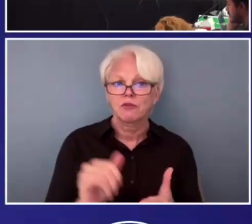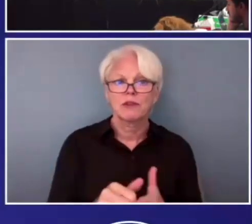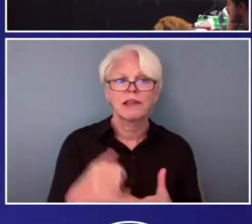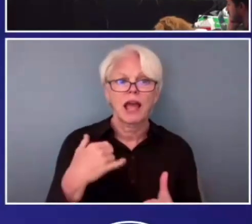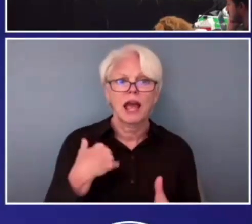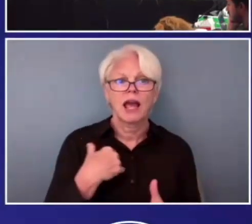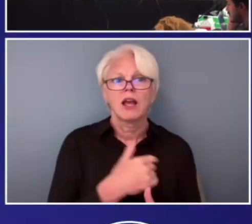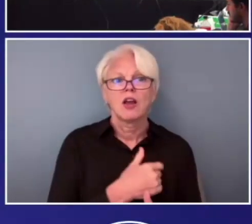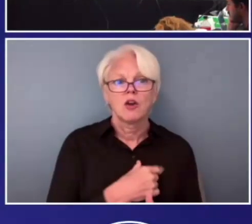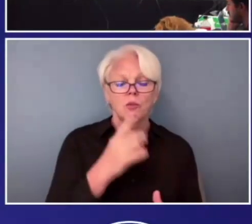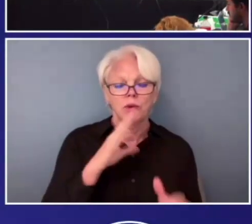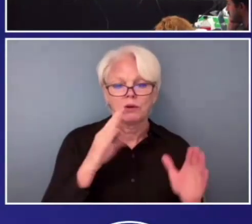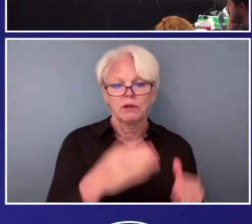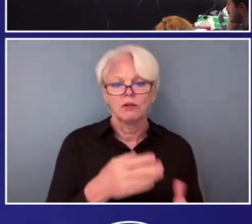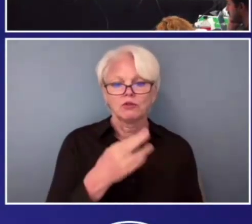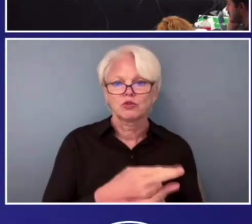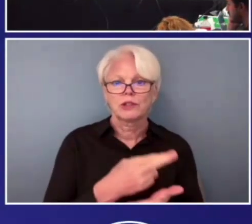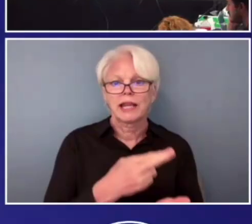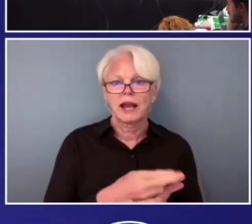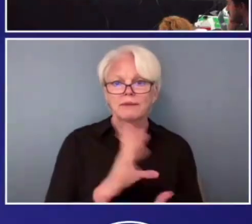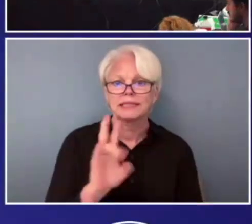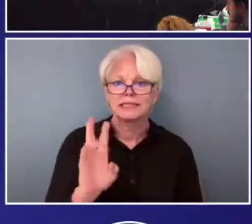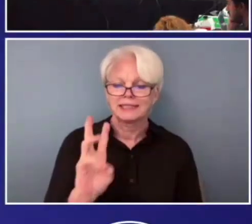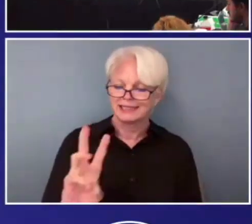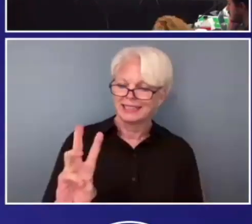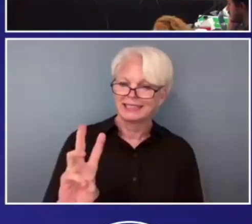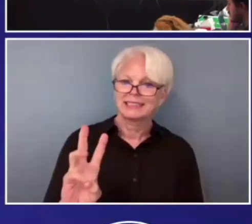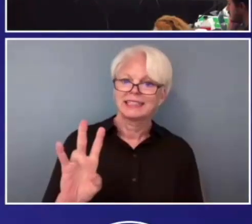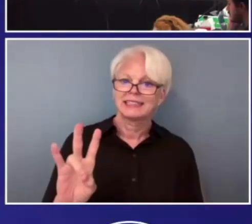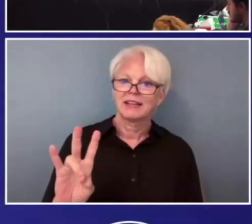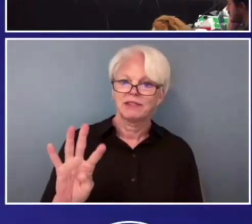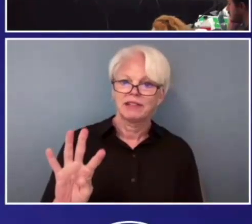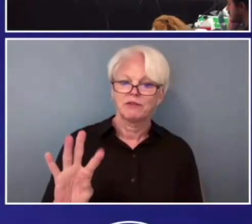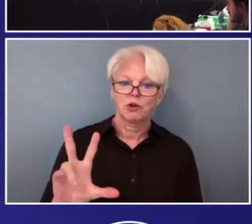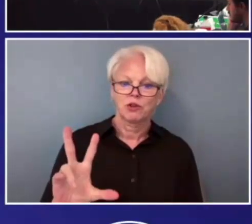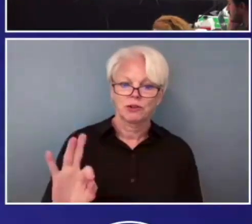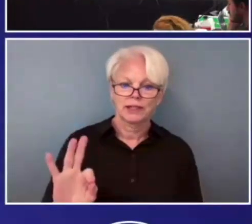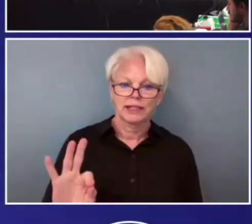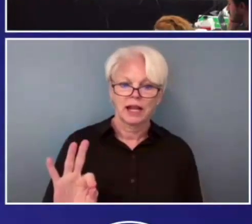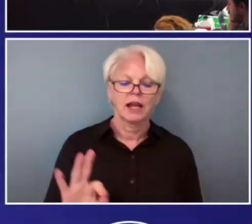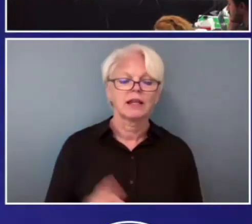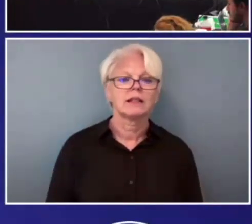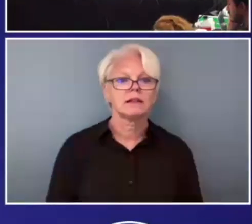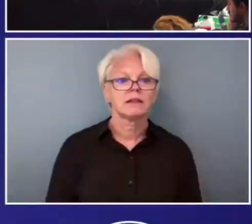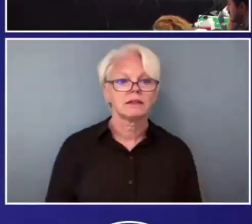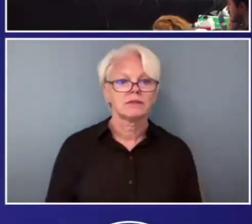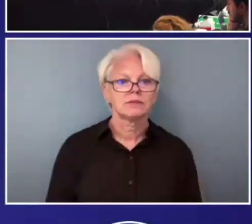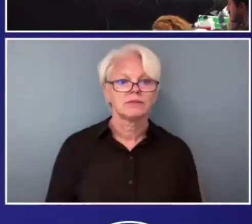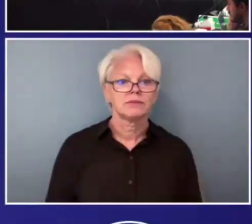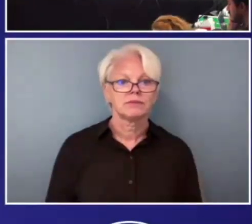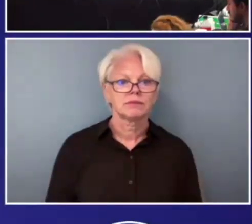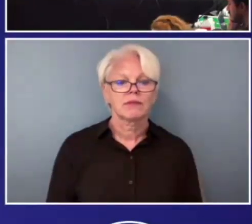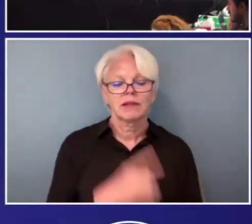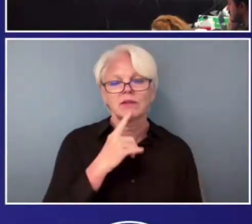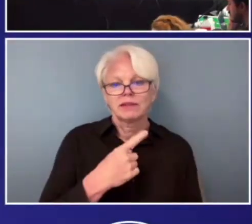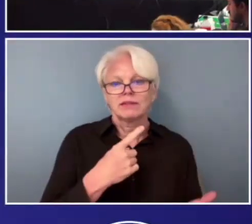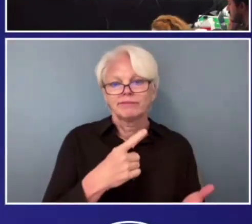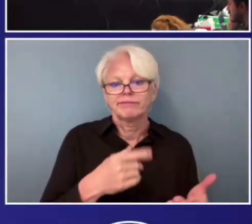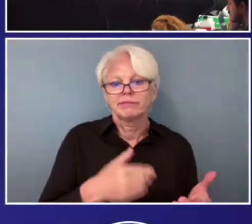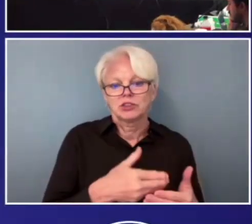rehab, so the 674.39 discussion draft after that. Tamar?